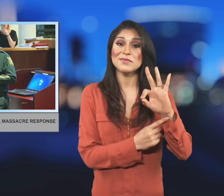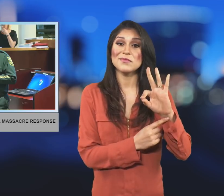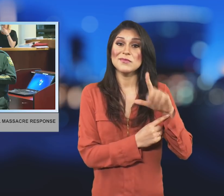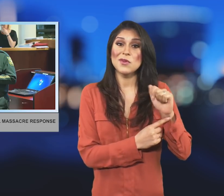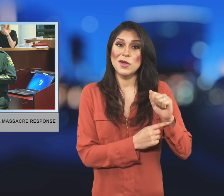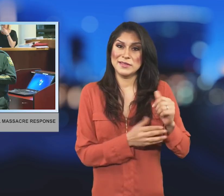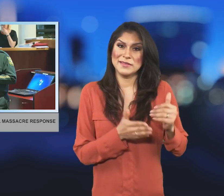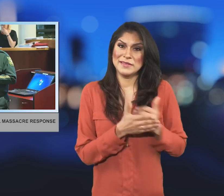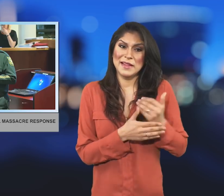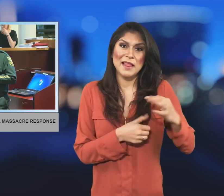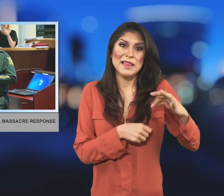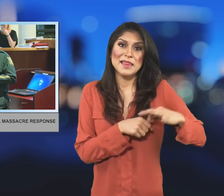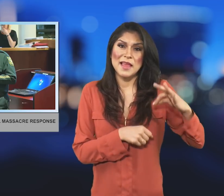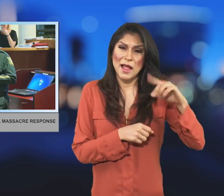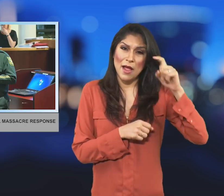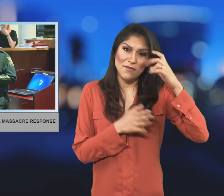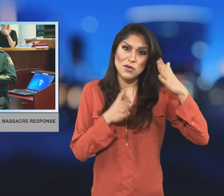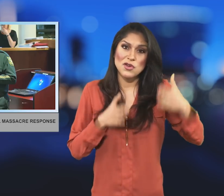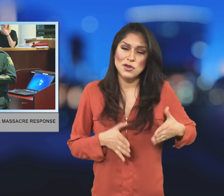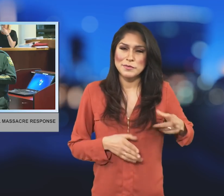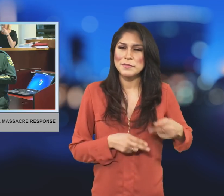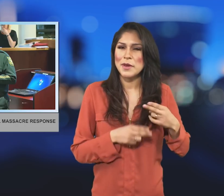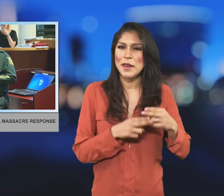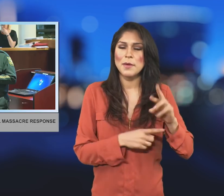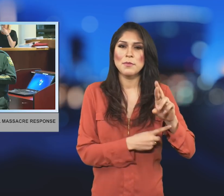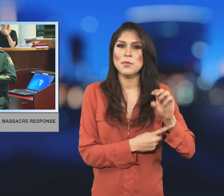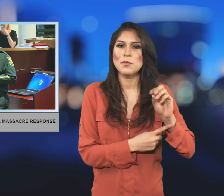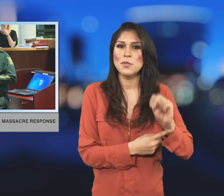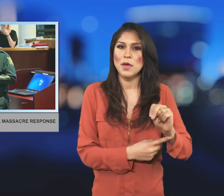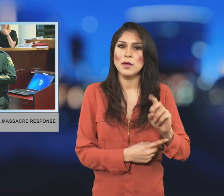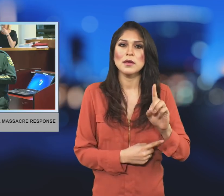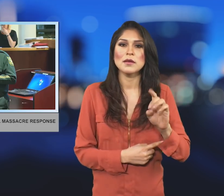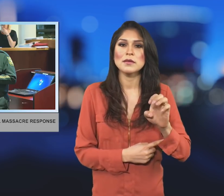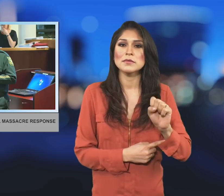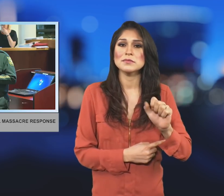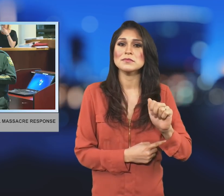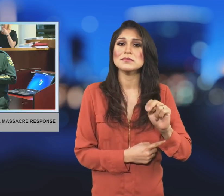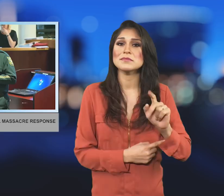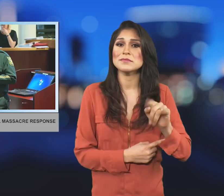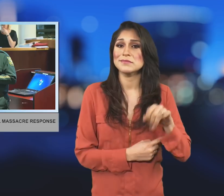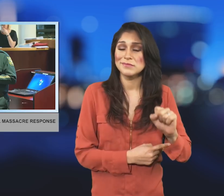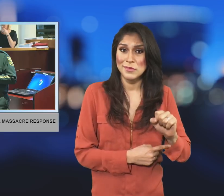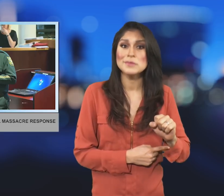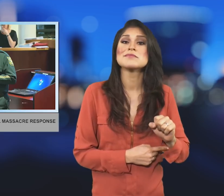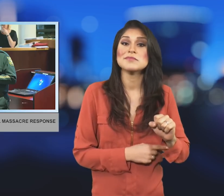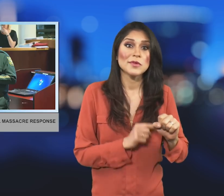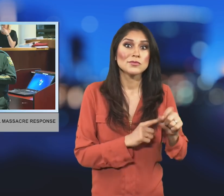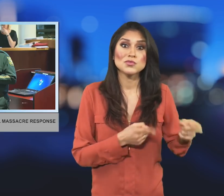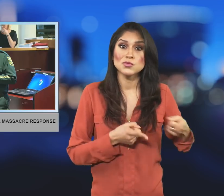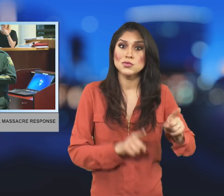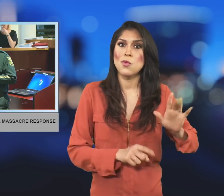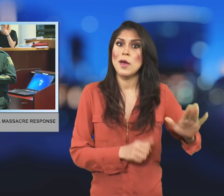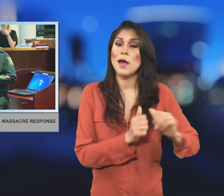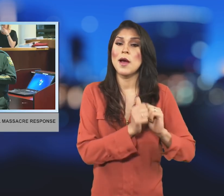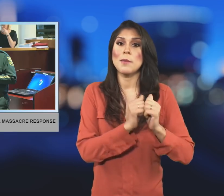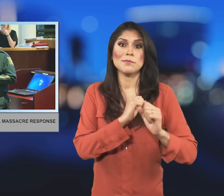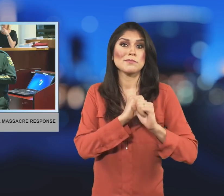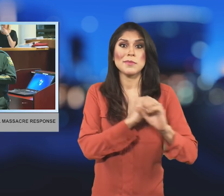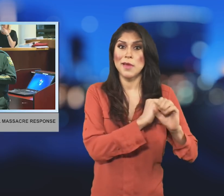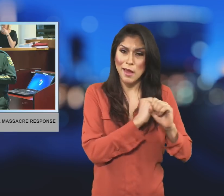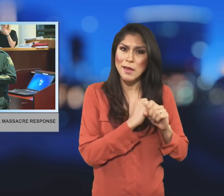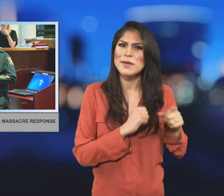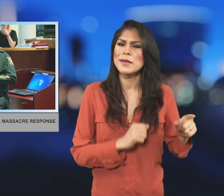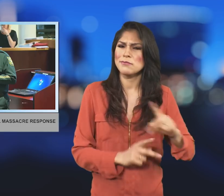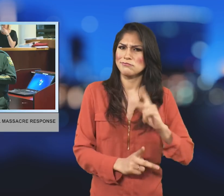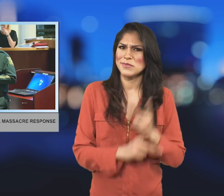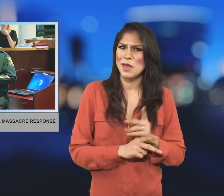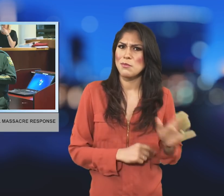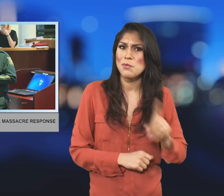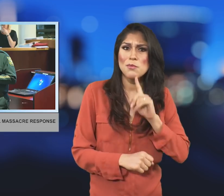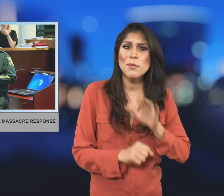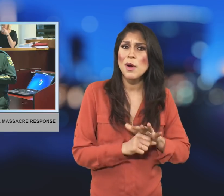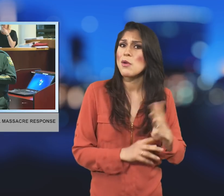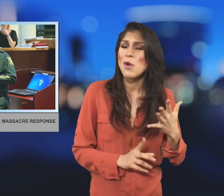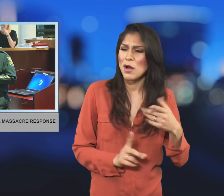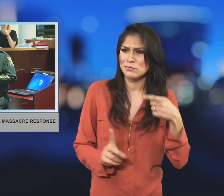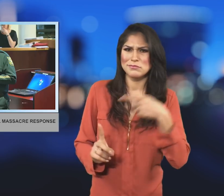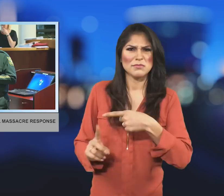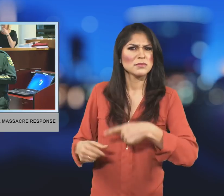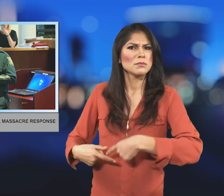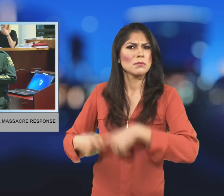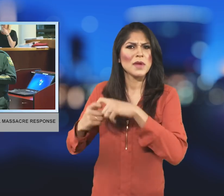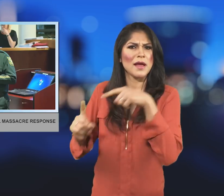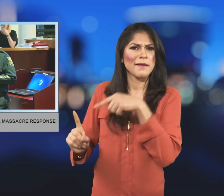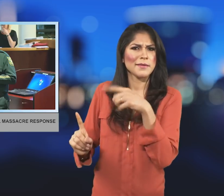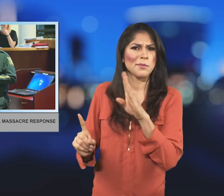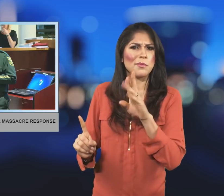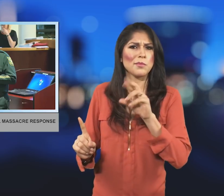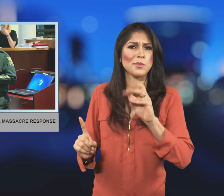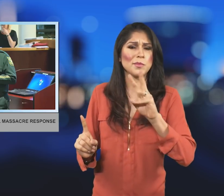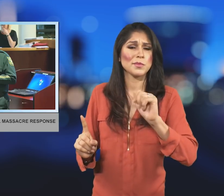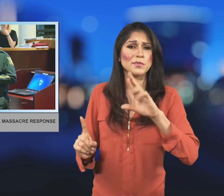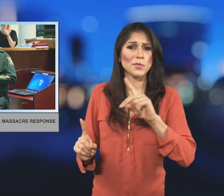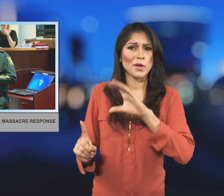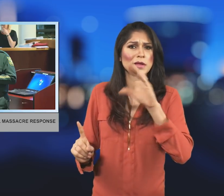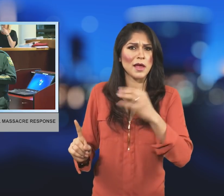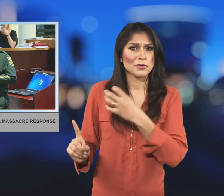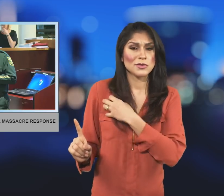Newly elected Florida Governor Ron DeSantis kept his campaign promise and suspended Broward